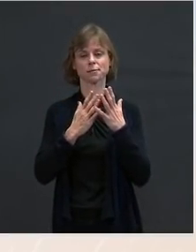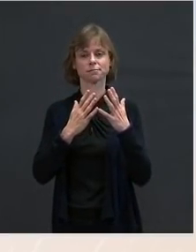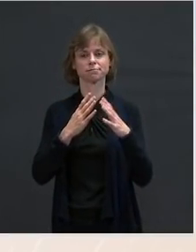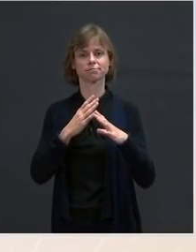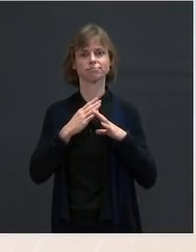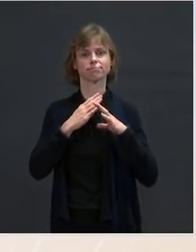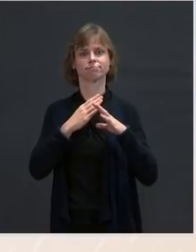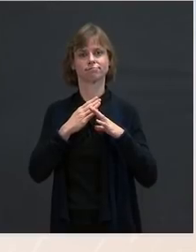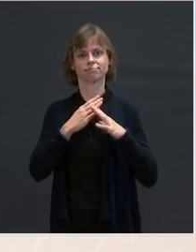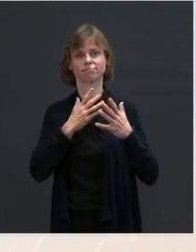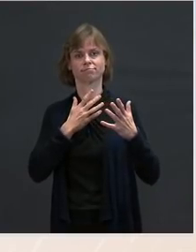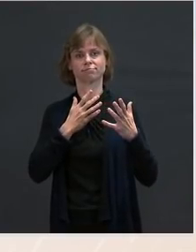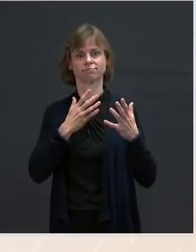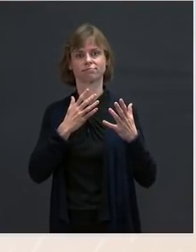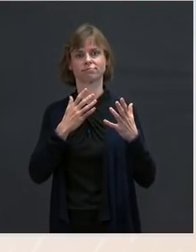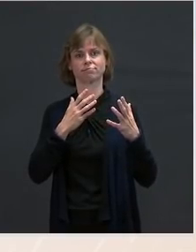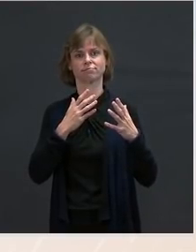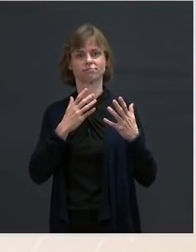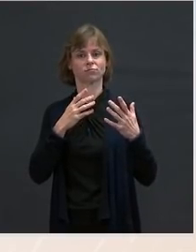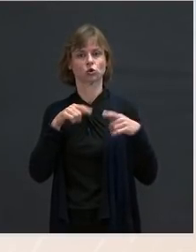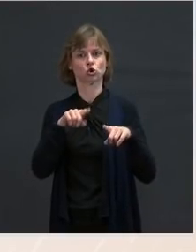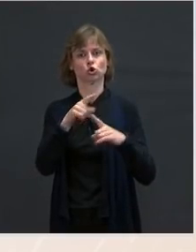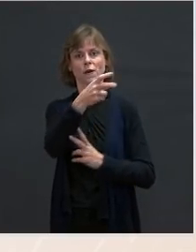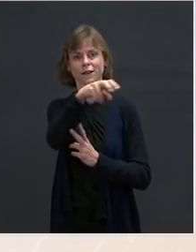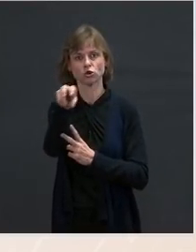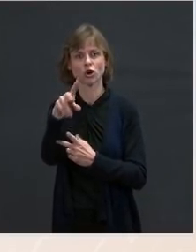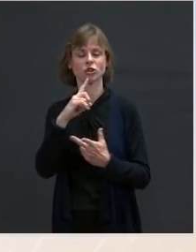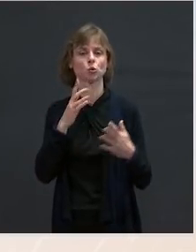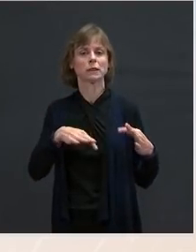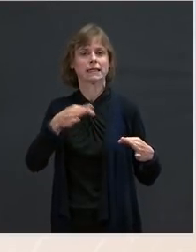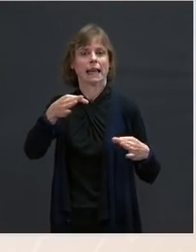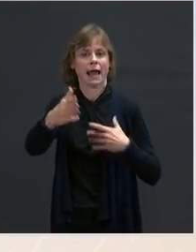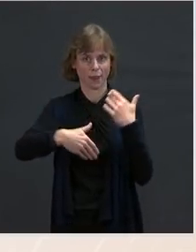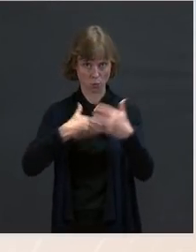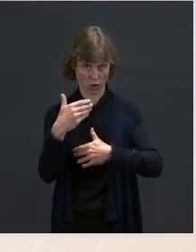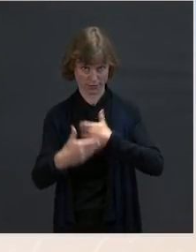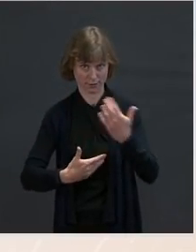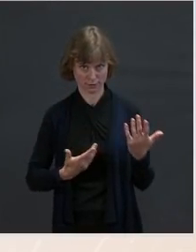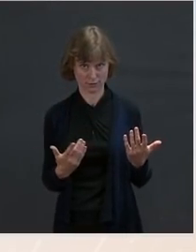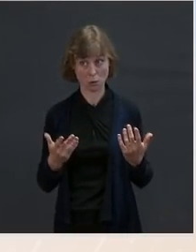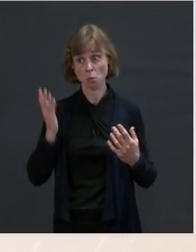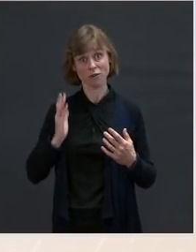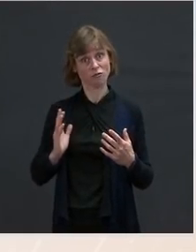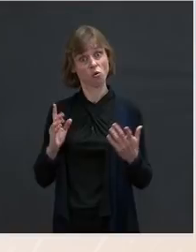during the transition, some delays and processes that had previously worked at a more rapid pace.